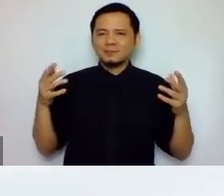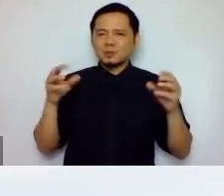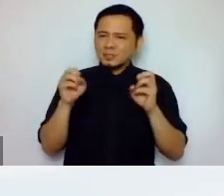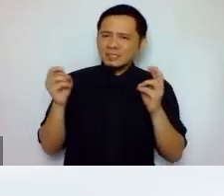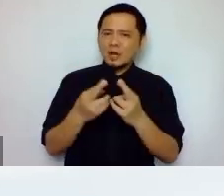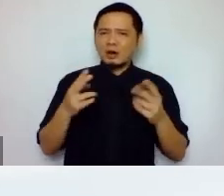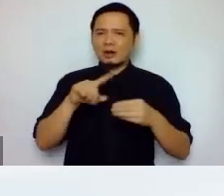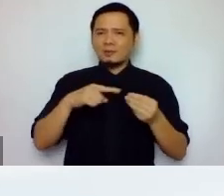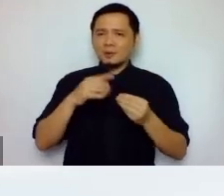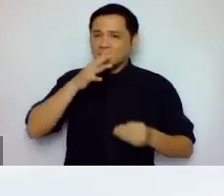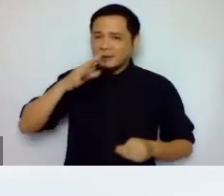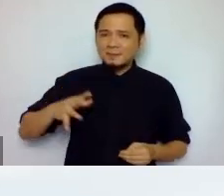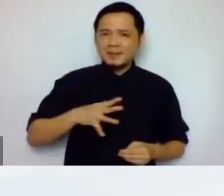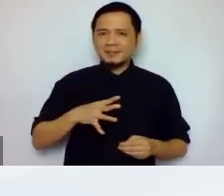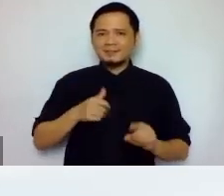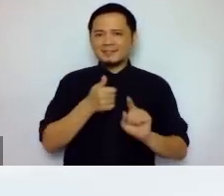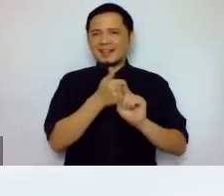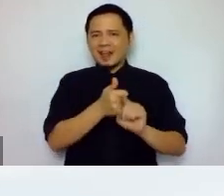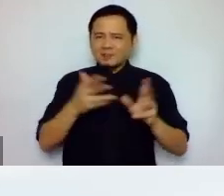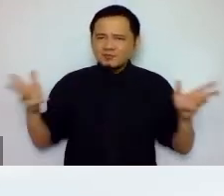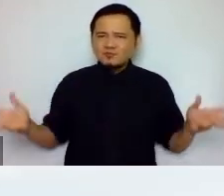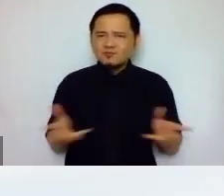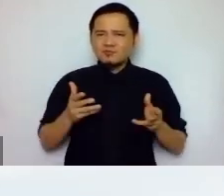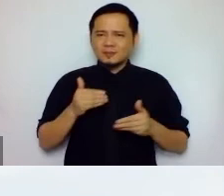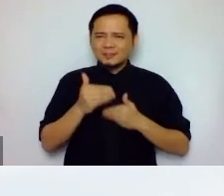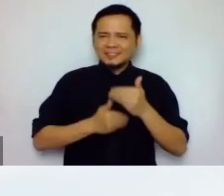Of the movers and shakers in this time of pandemic.